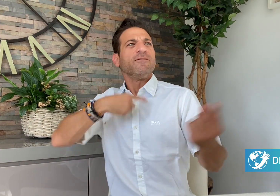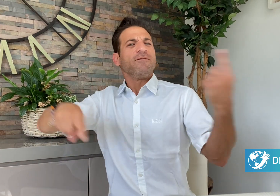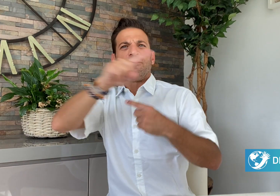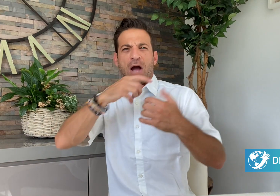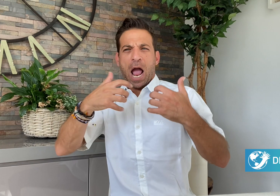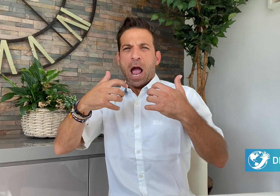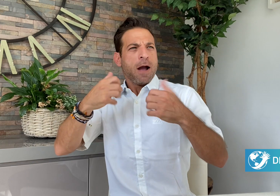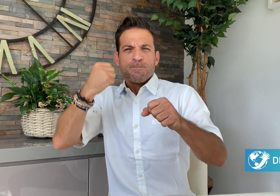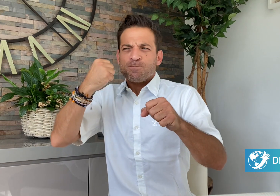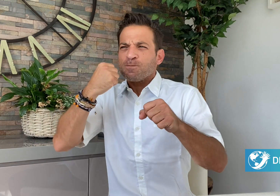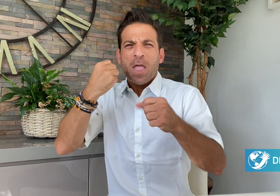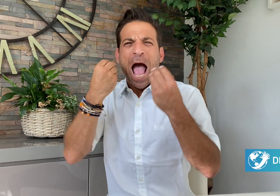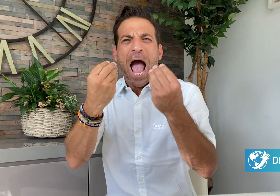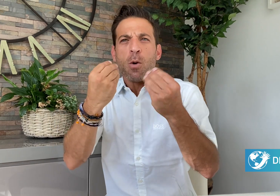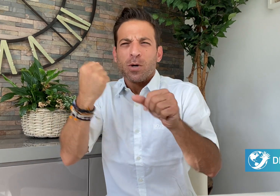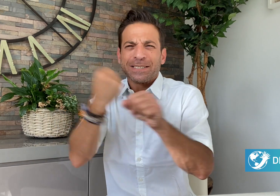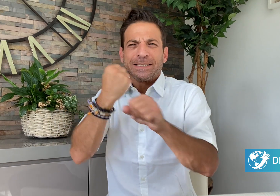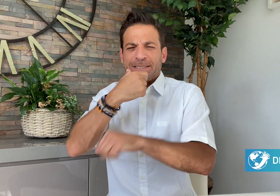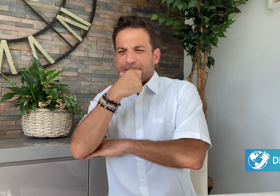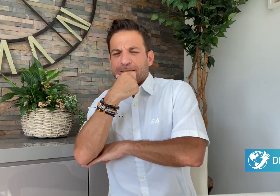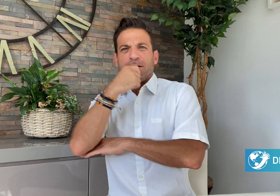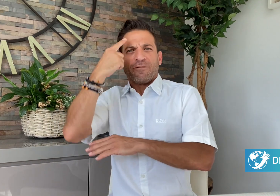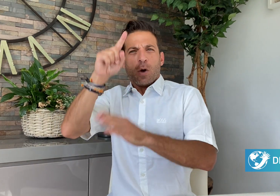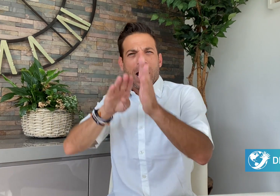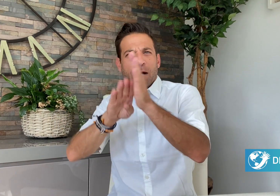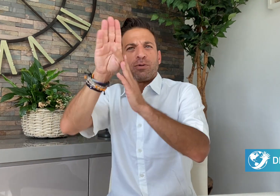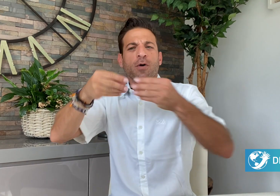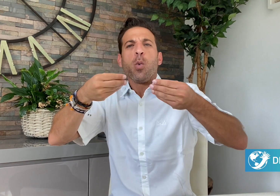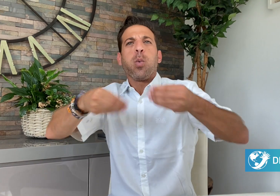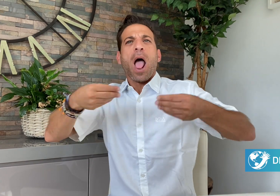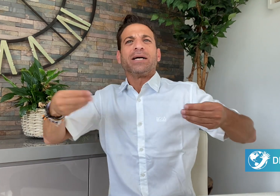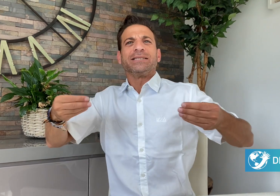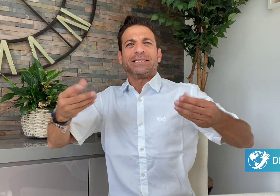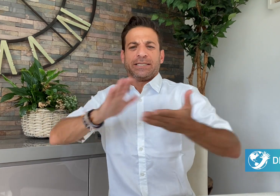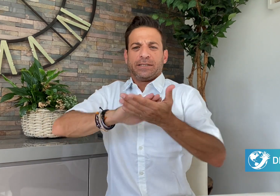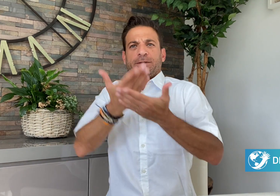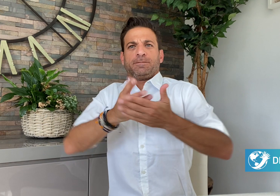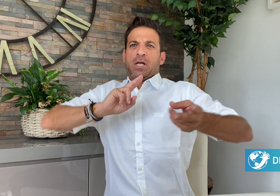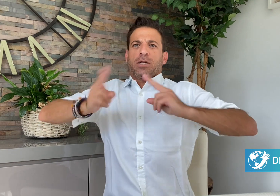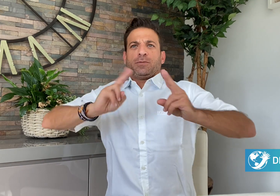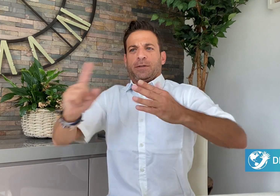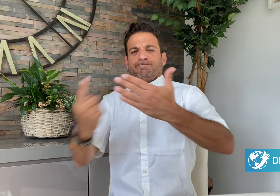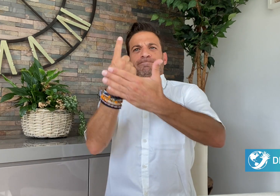To avoid TV broadcasters cutting the interpreters’ screen off,